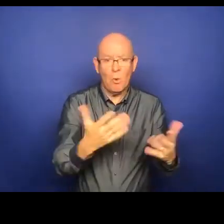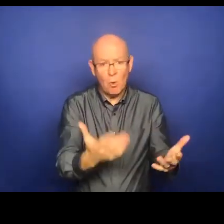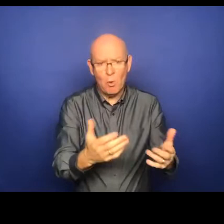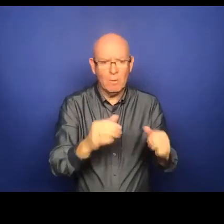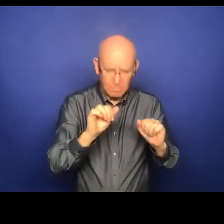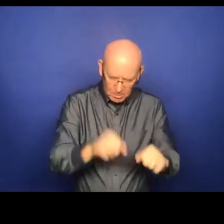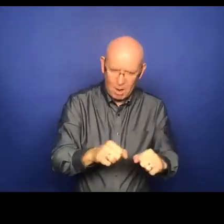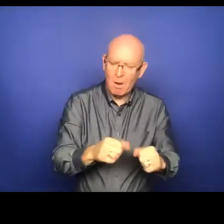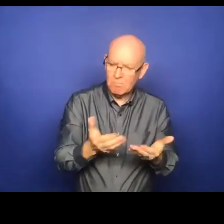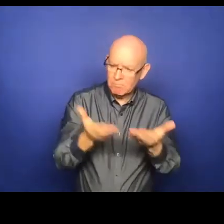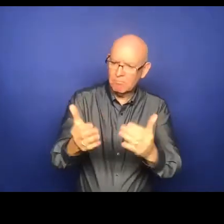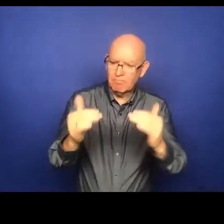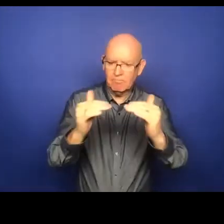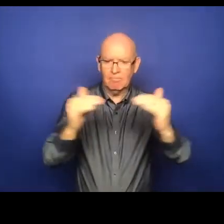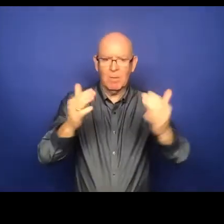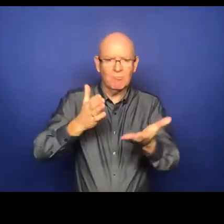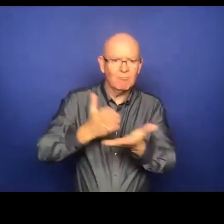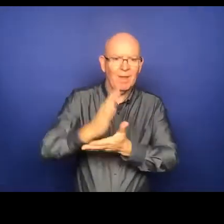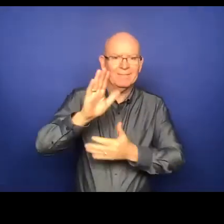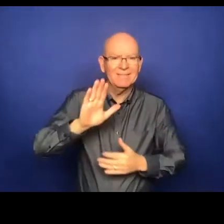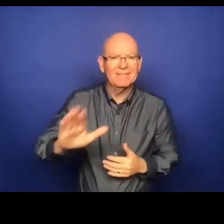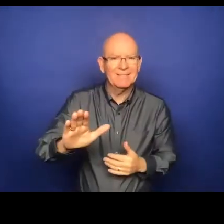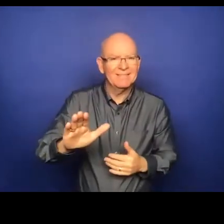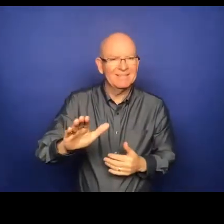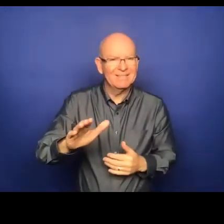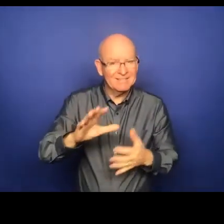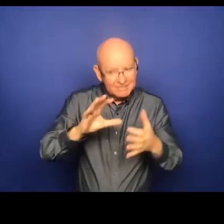by disability and production of harmonized comparable indicators